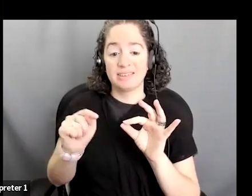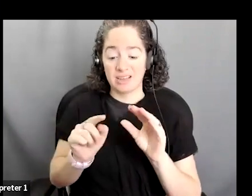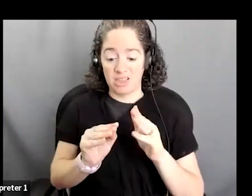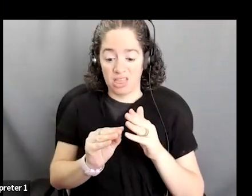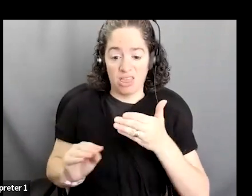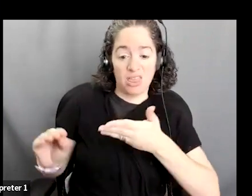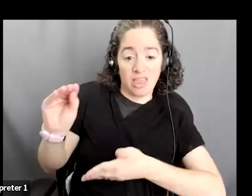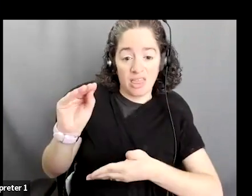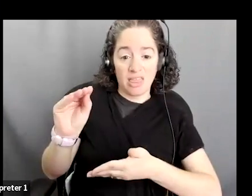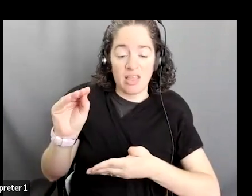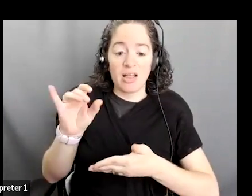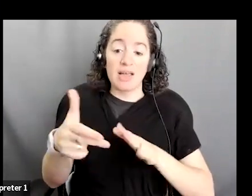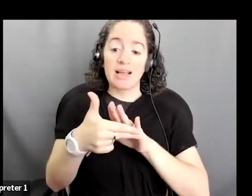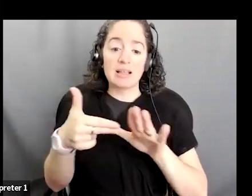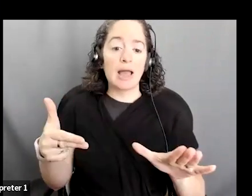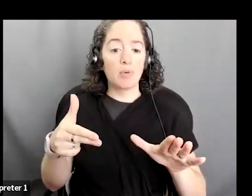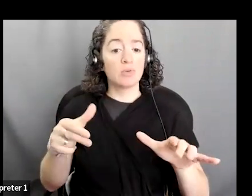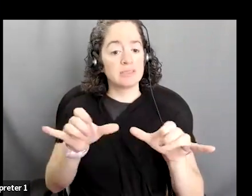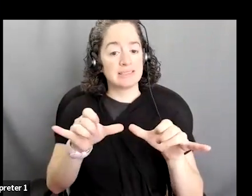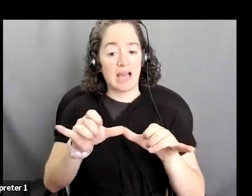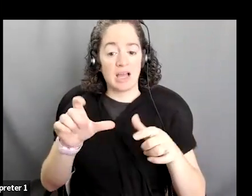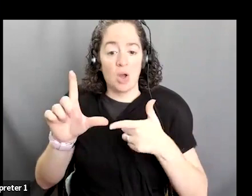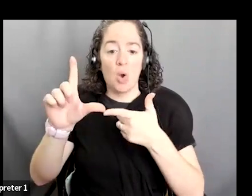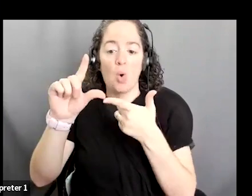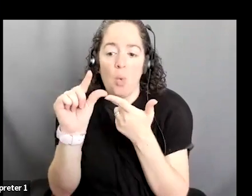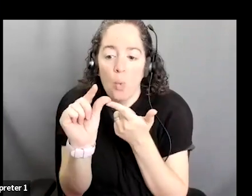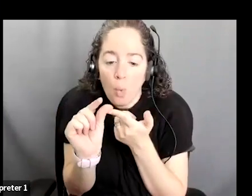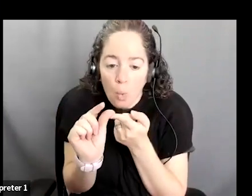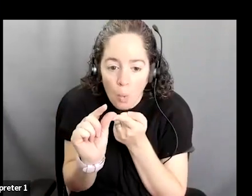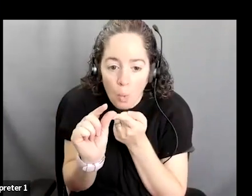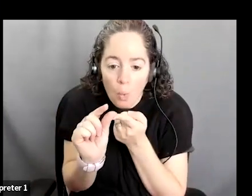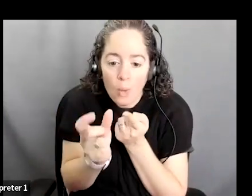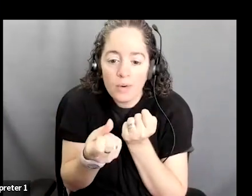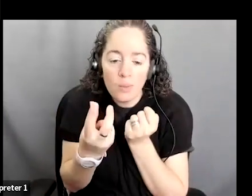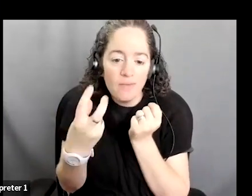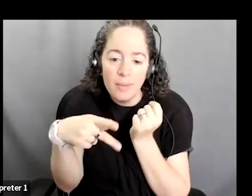the size of the label and you end up at 12-pixel font size.